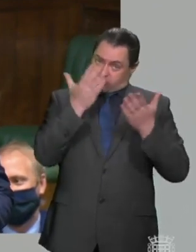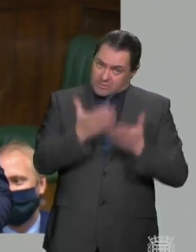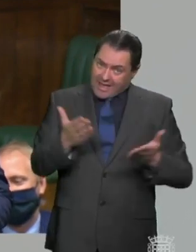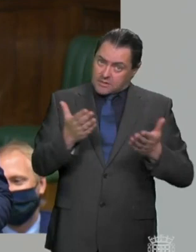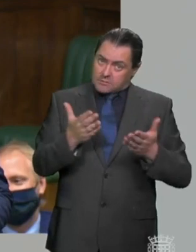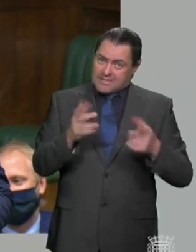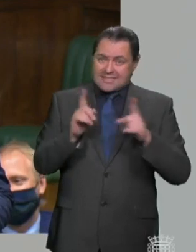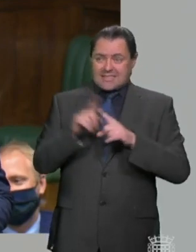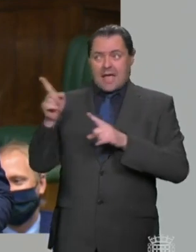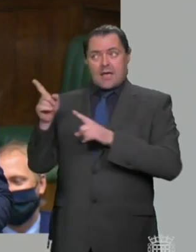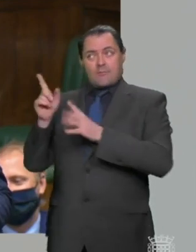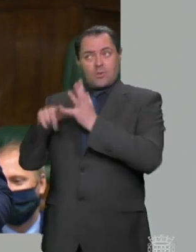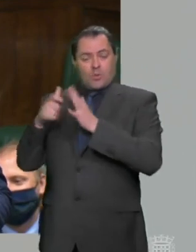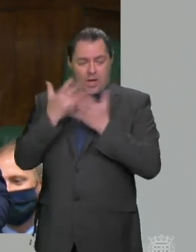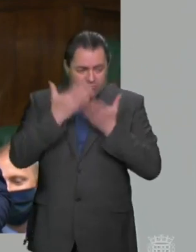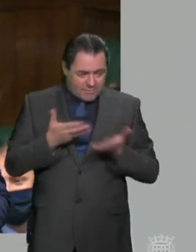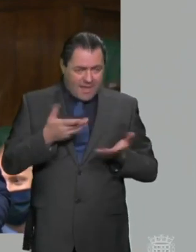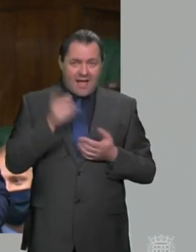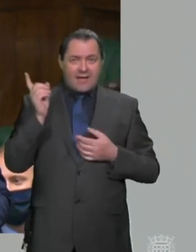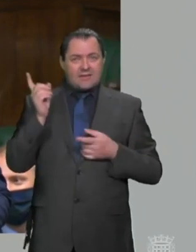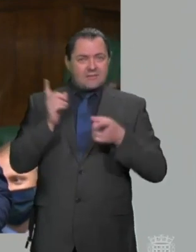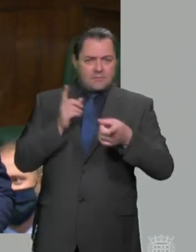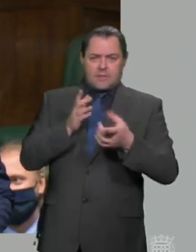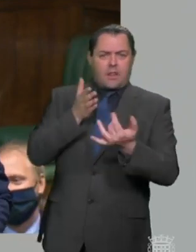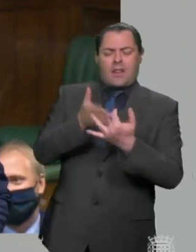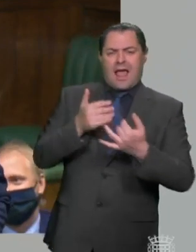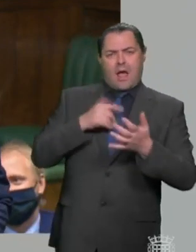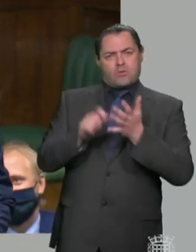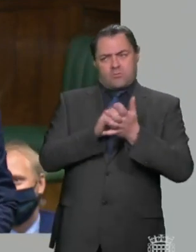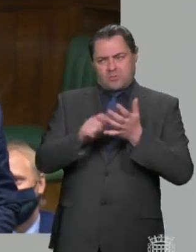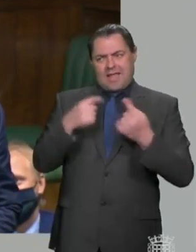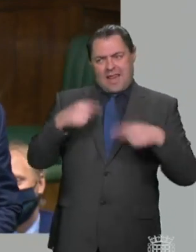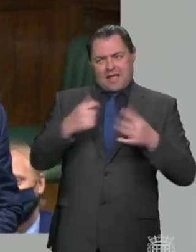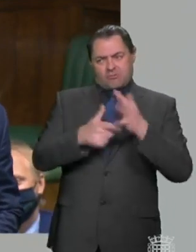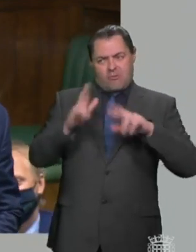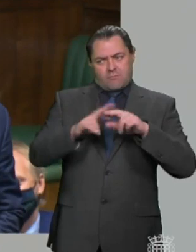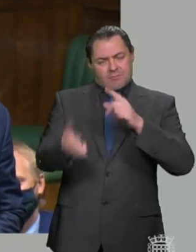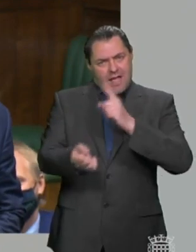and this time can our democracy not be interfered with, and our referendum certainly not blocked?